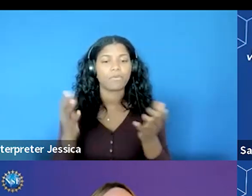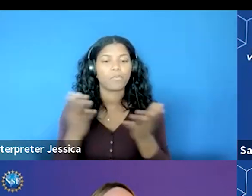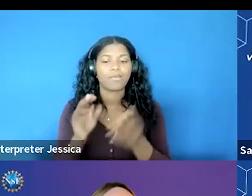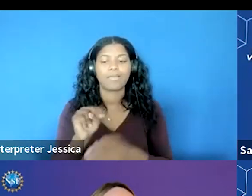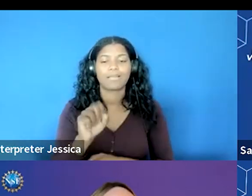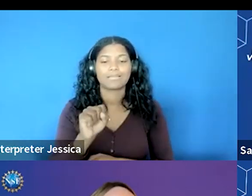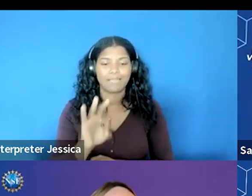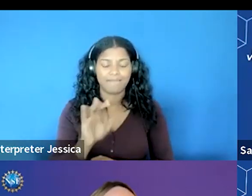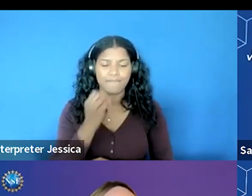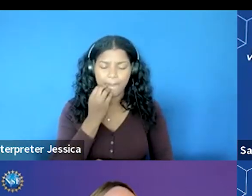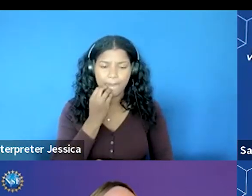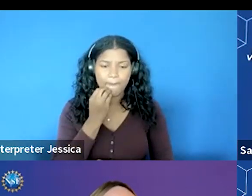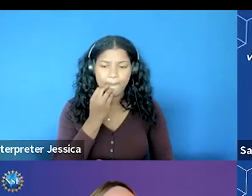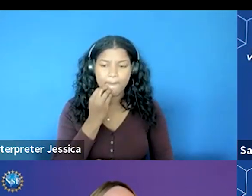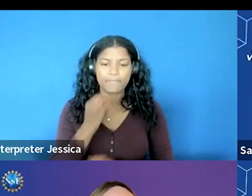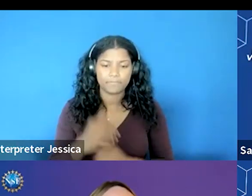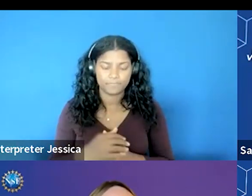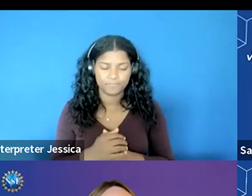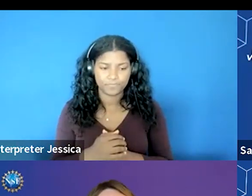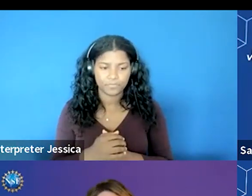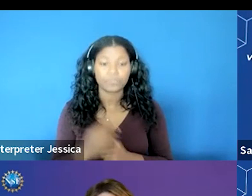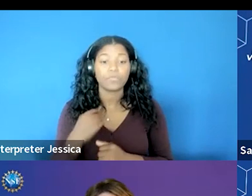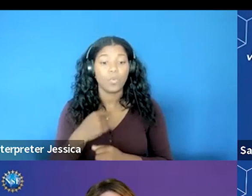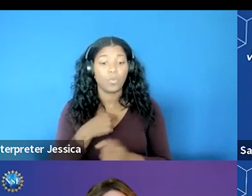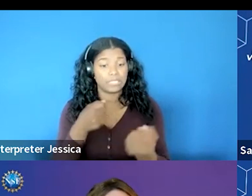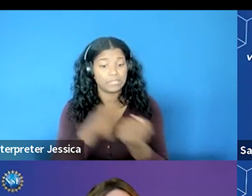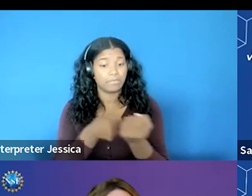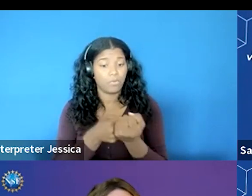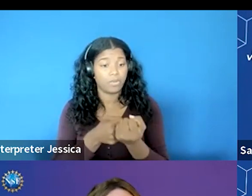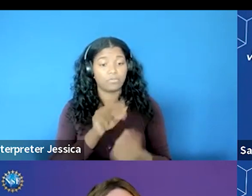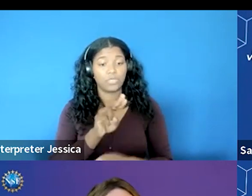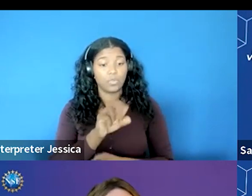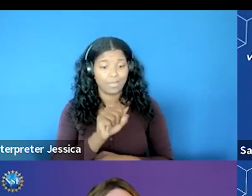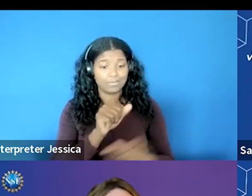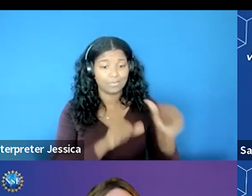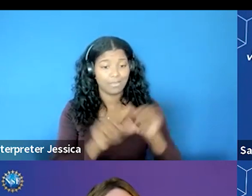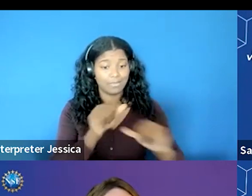while we primarily support the U.S scientific enterprise,